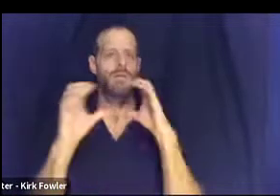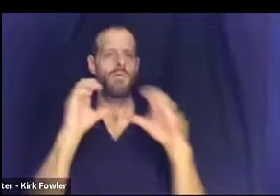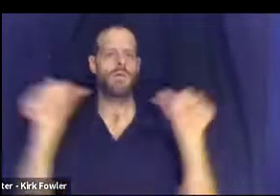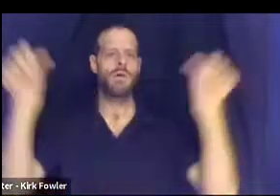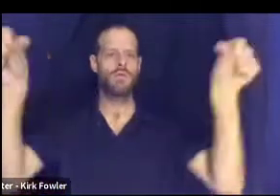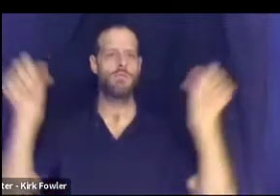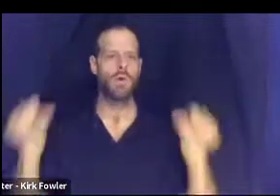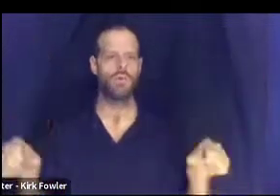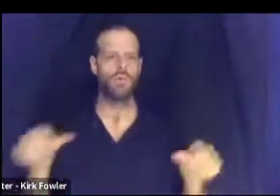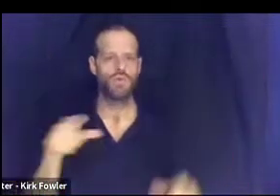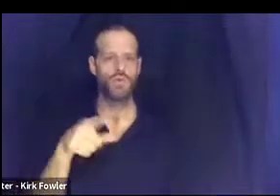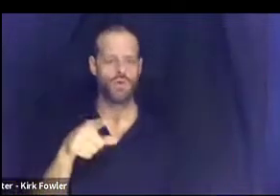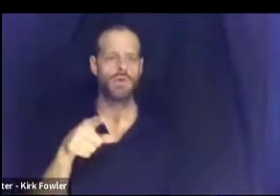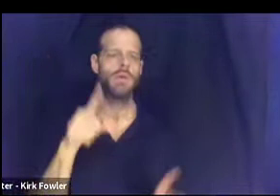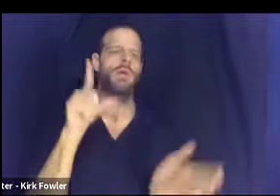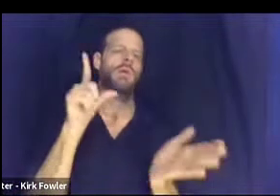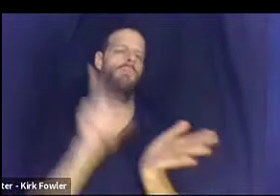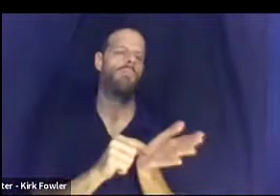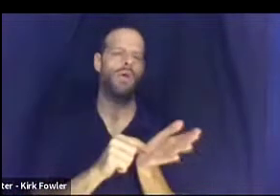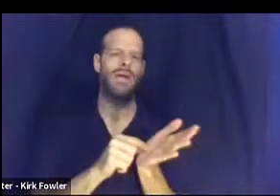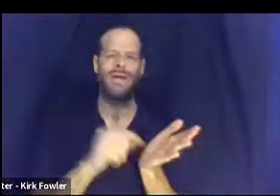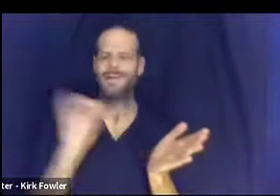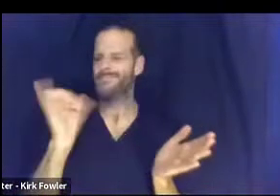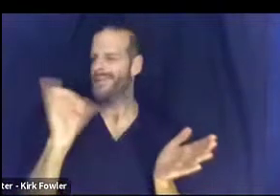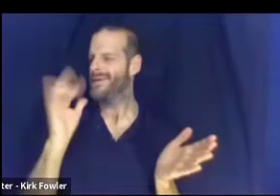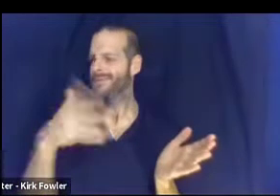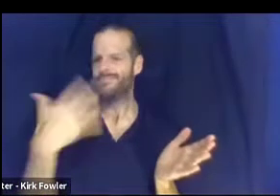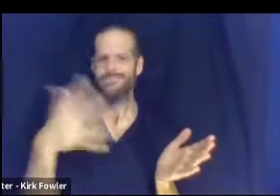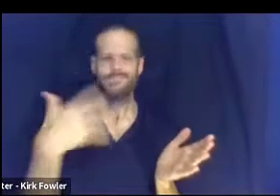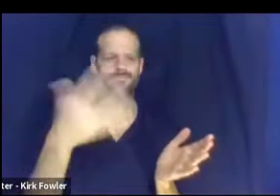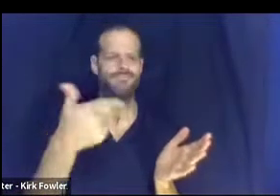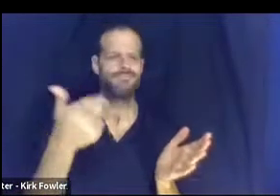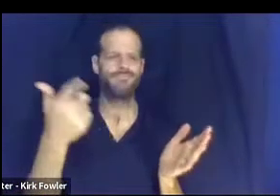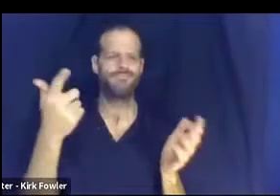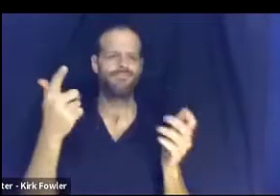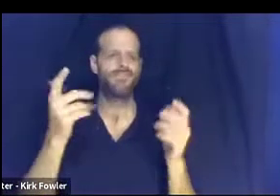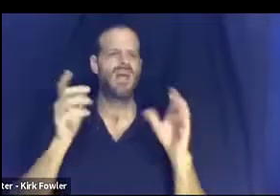and we printed it out like a classroom-door-sized poster.